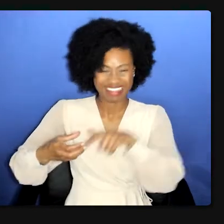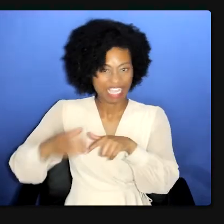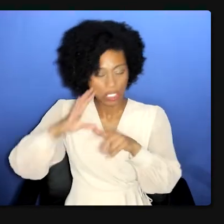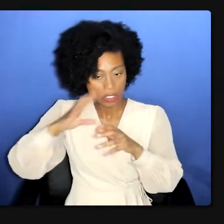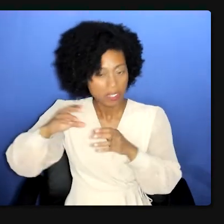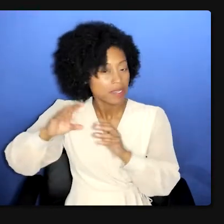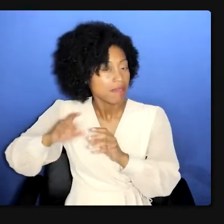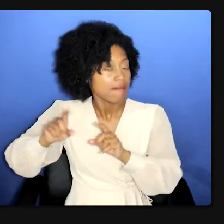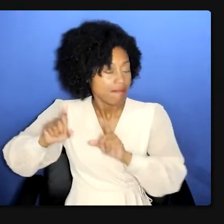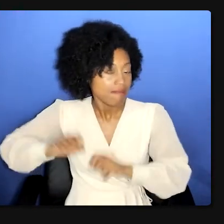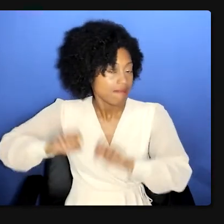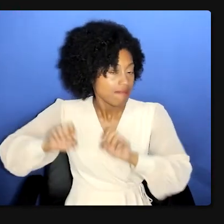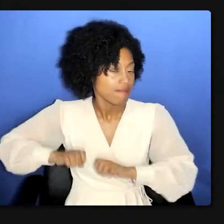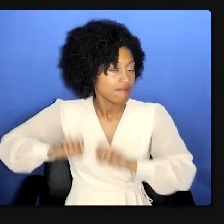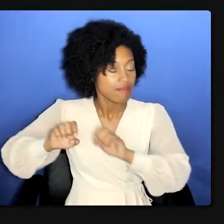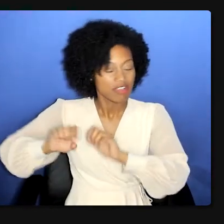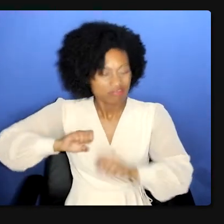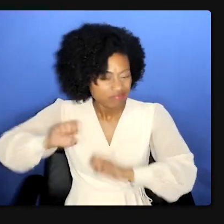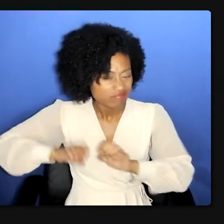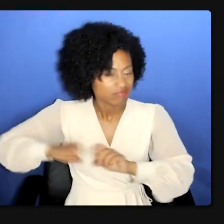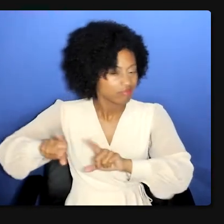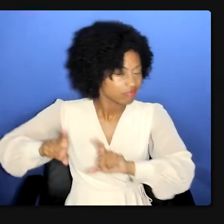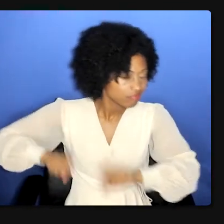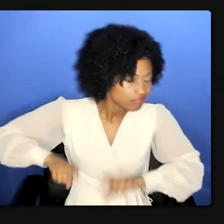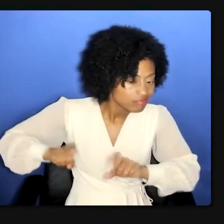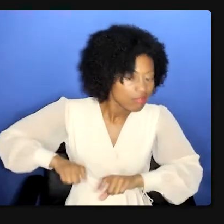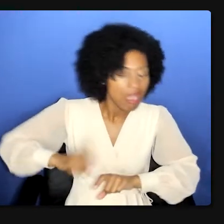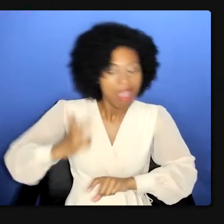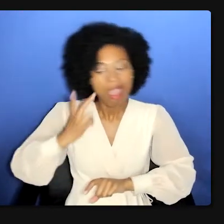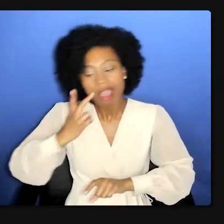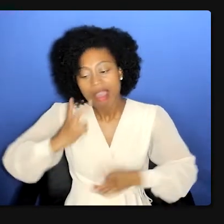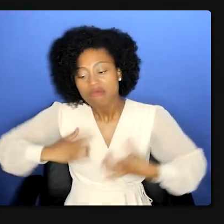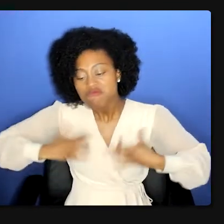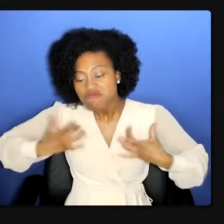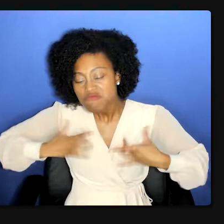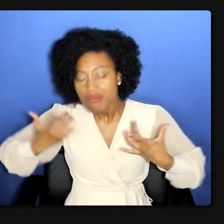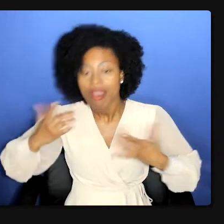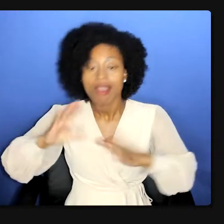All of these experiment designs can be vetted and can cater